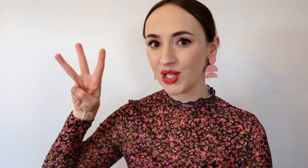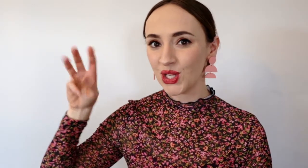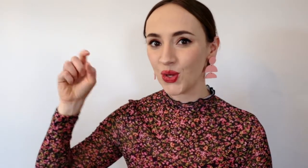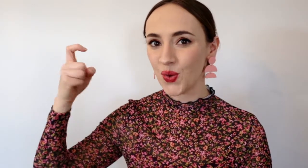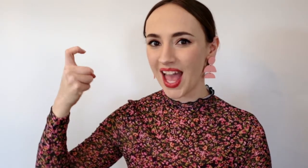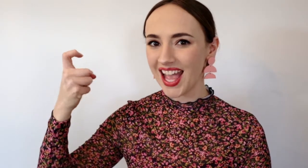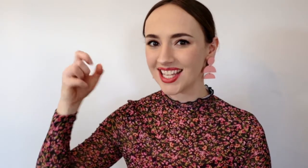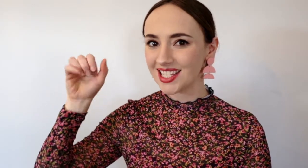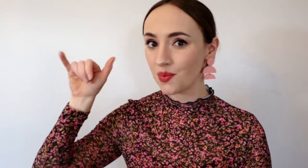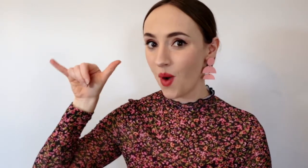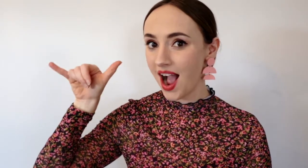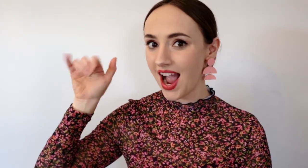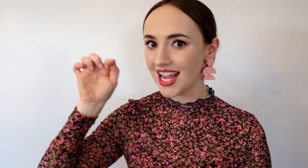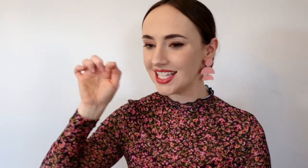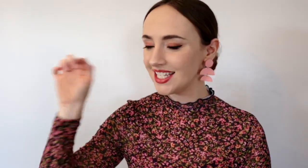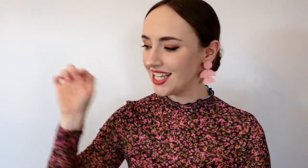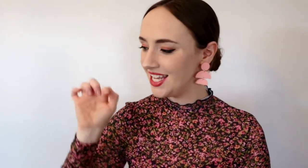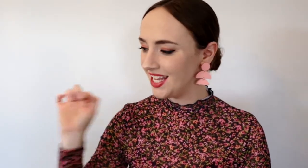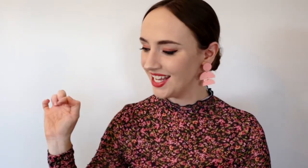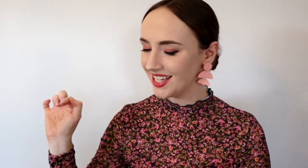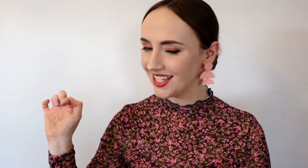X, Y, Z